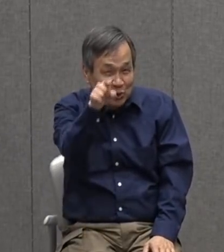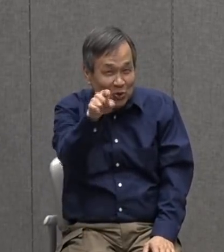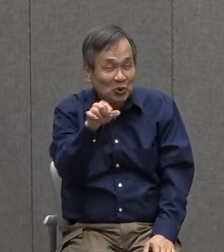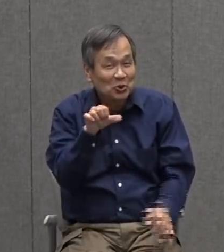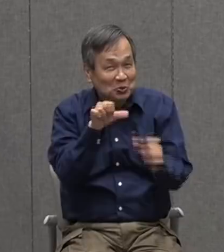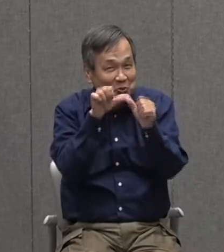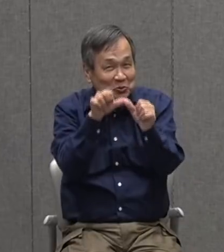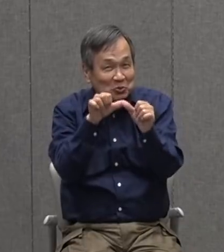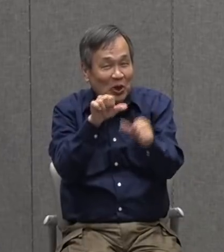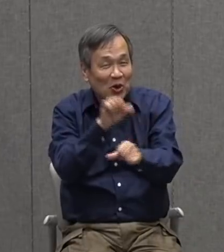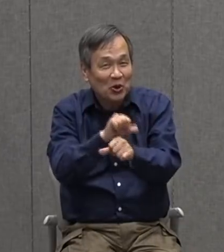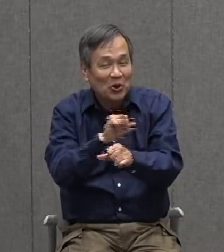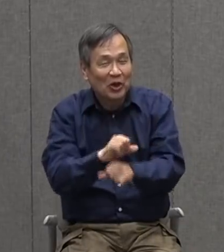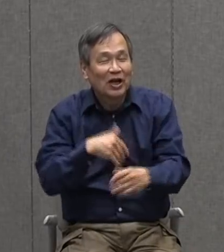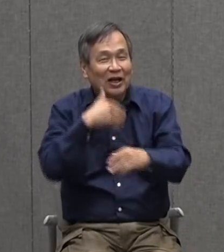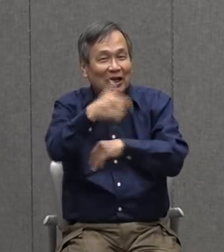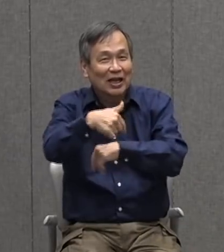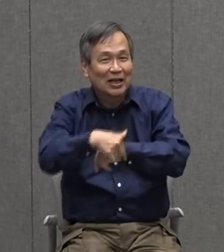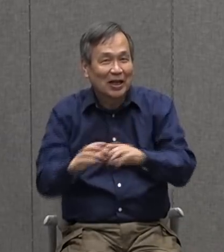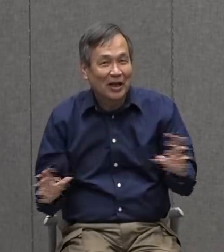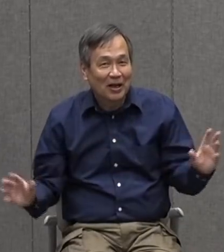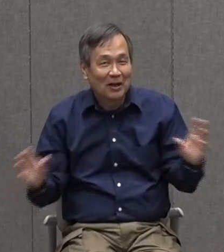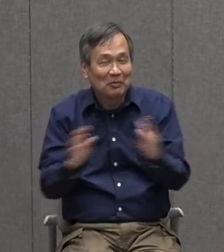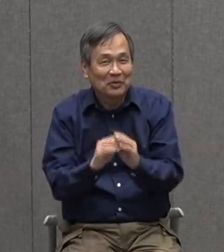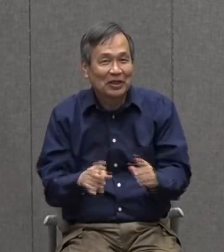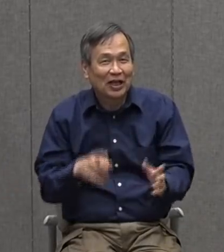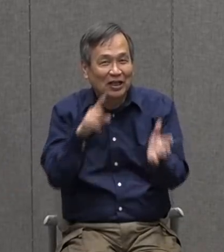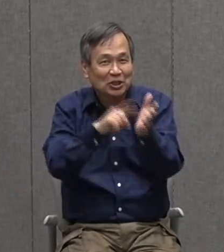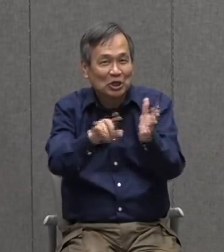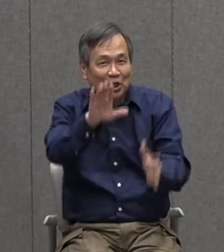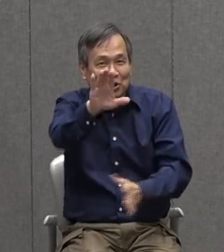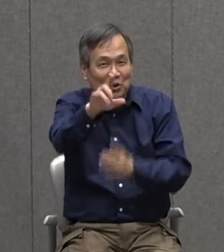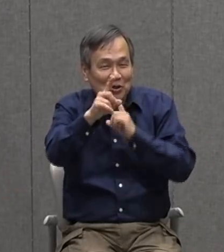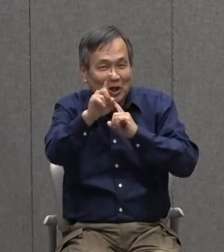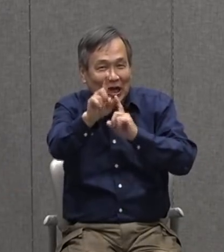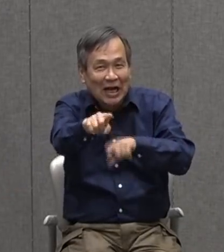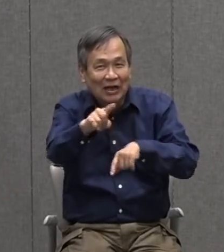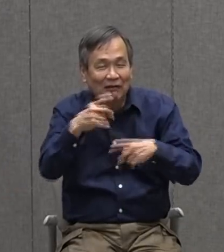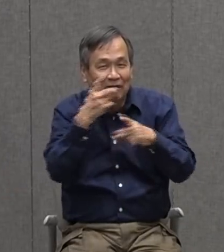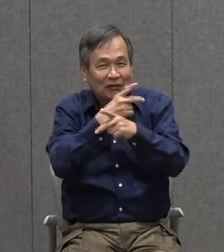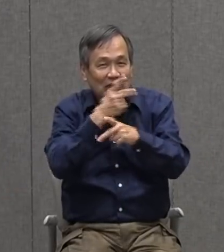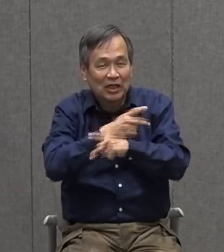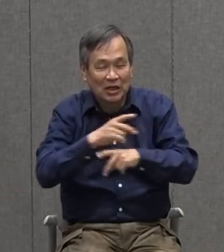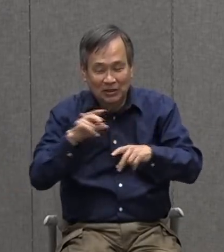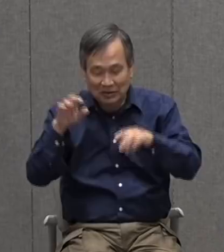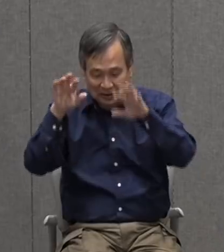And then next time we see each other, we'll come back, we'll check our math, we'll figure it out, and then we'll read the rest